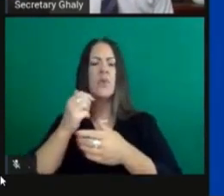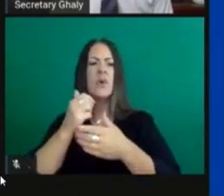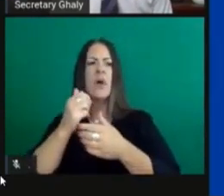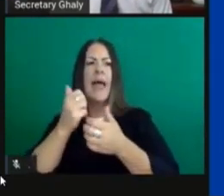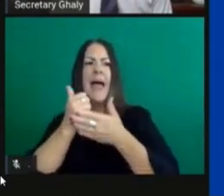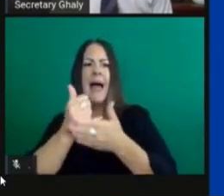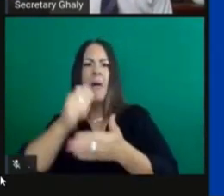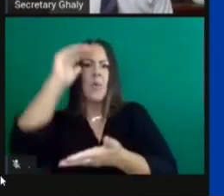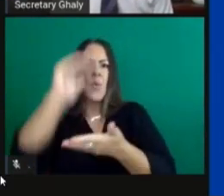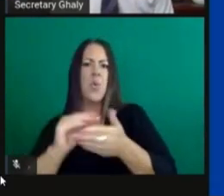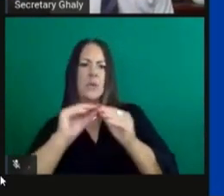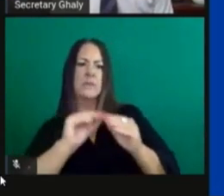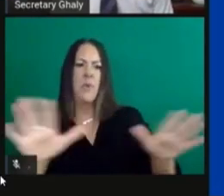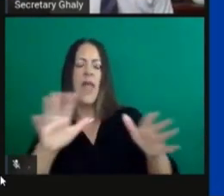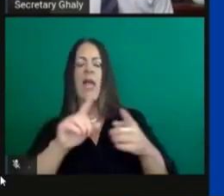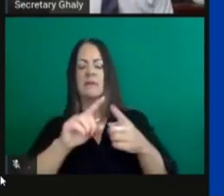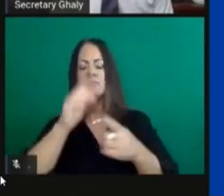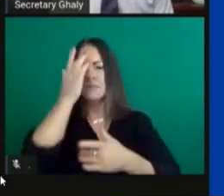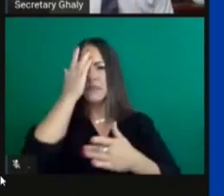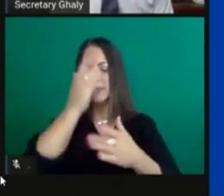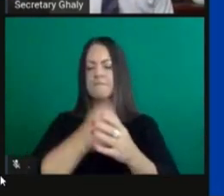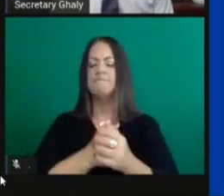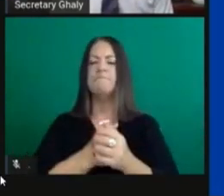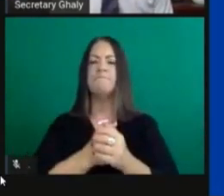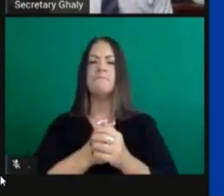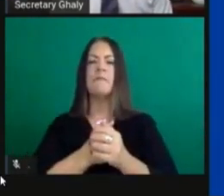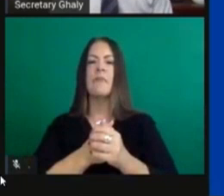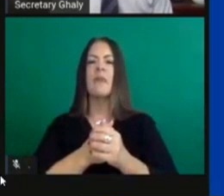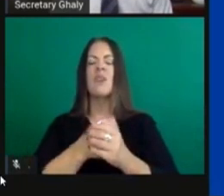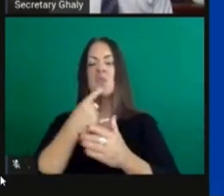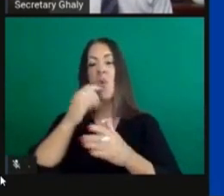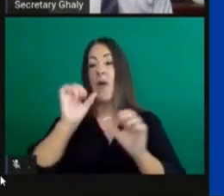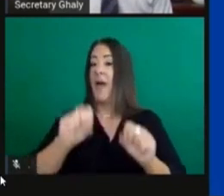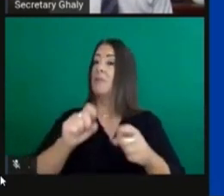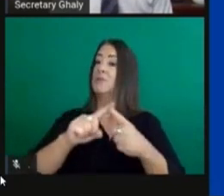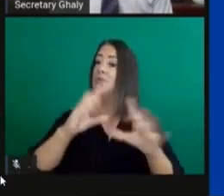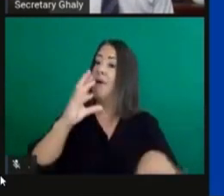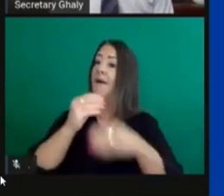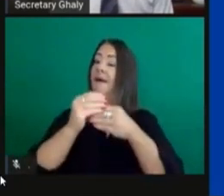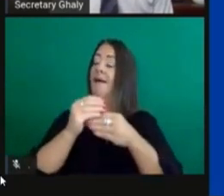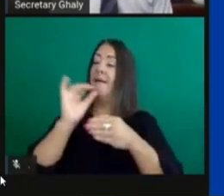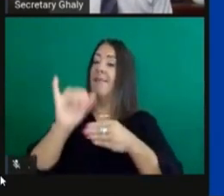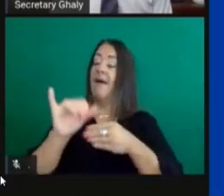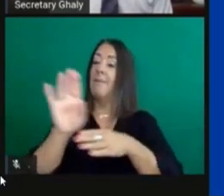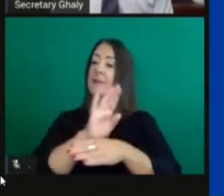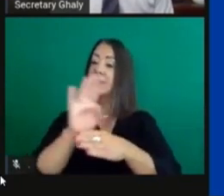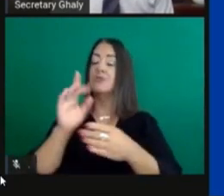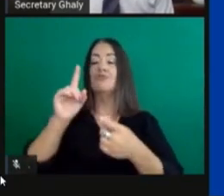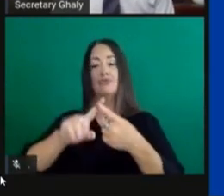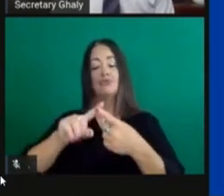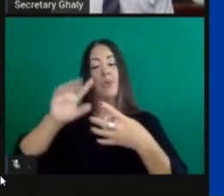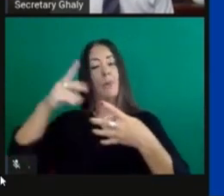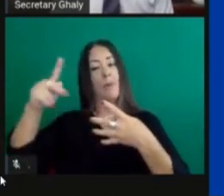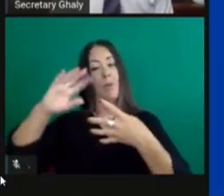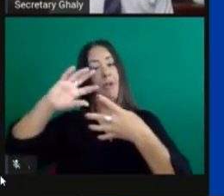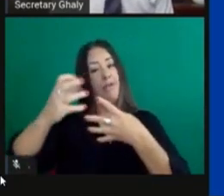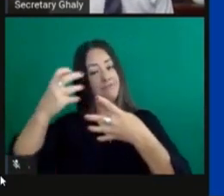LOWER RISK ENVIRONMENT FOR BOTH STAFF AND CUSTOMERS, WITH NEW ADDITIONS OF SECTOR GAINLESS. HOW TO SET UP OPERATIONS THAT ARE RISK.